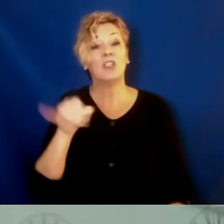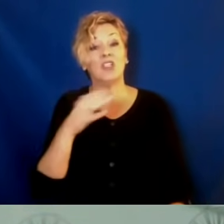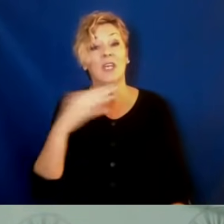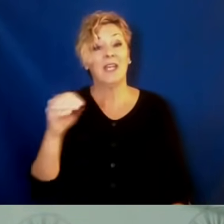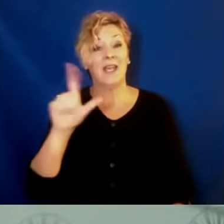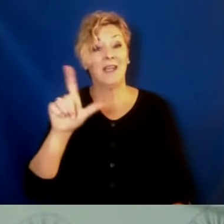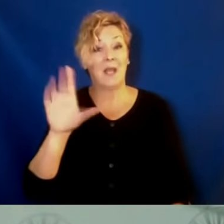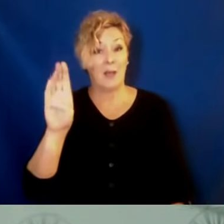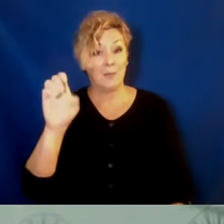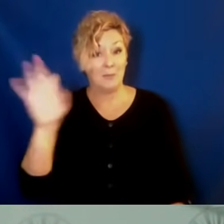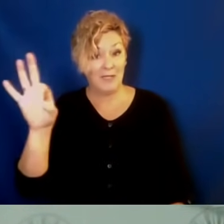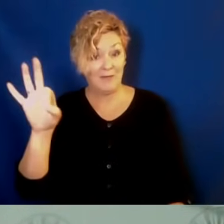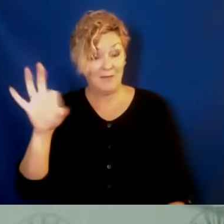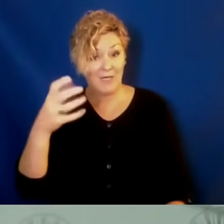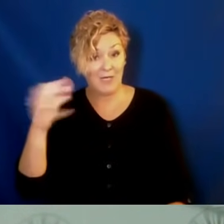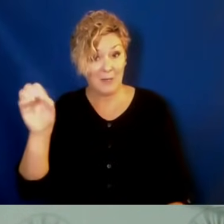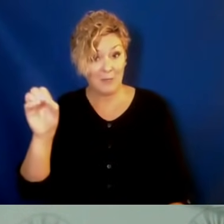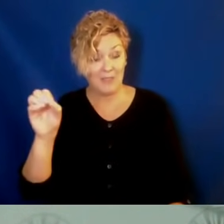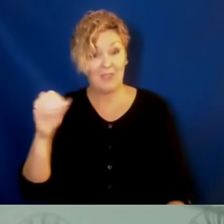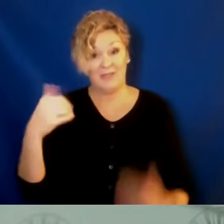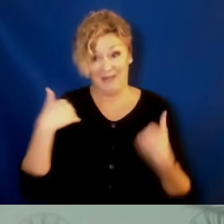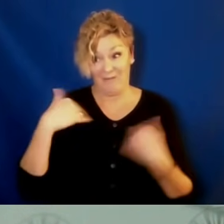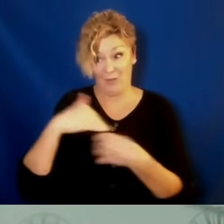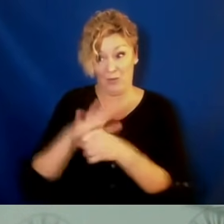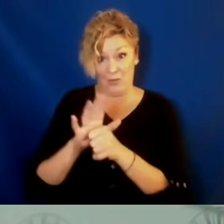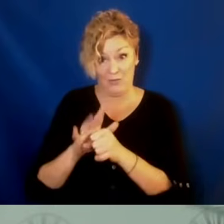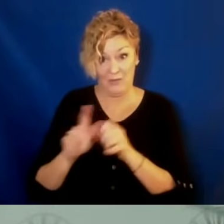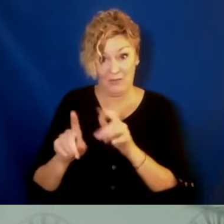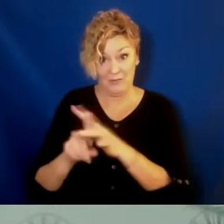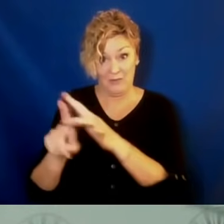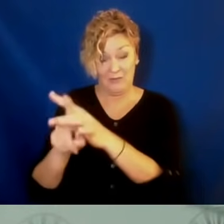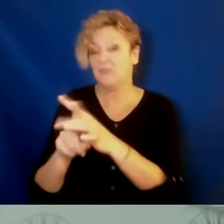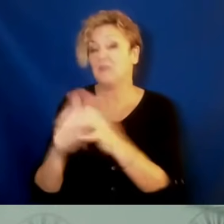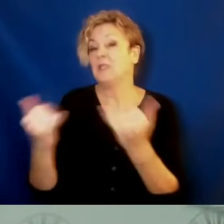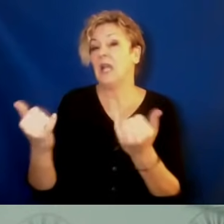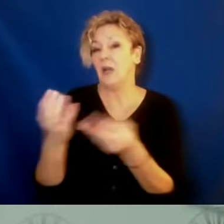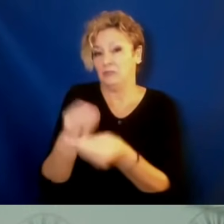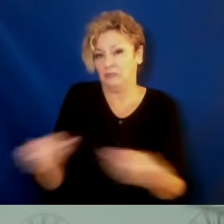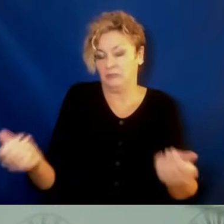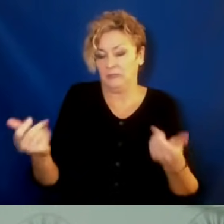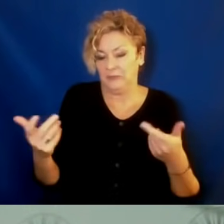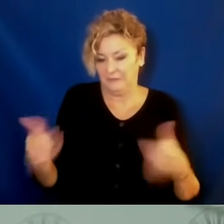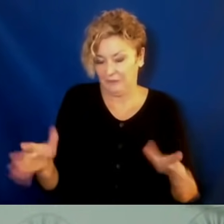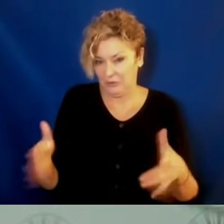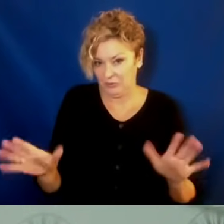facilities and assisted living and 2 in acute care. There have been no new community outbreaks and